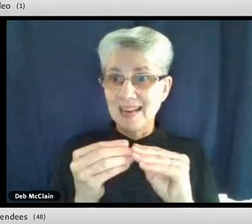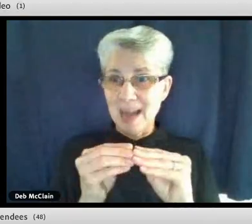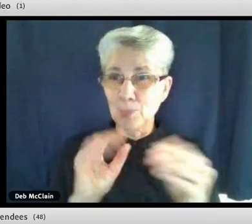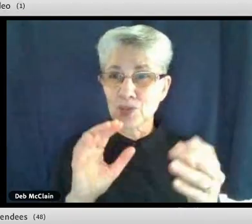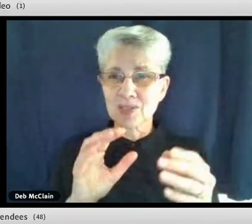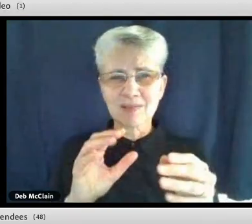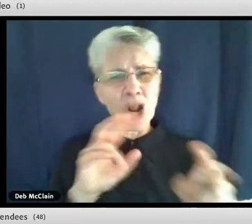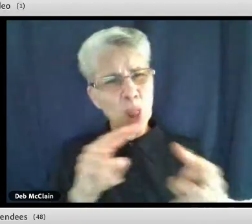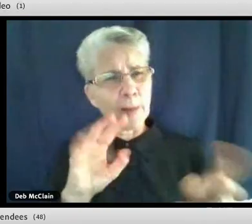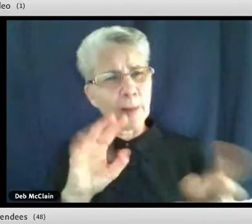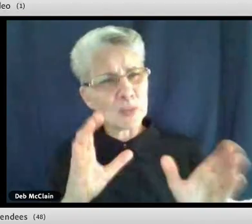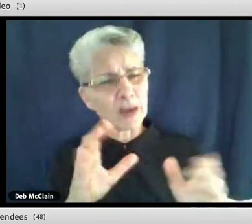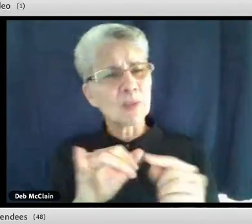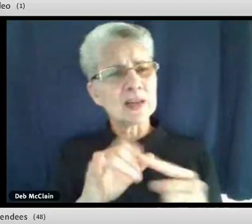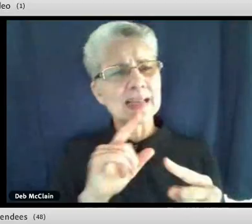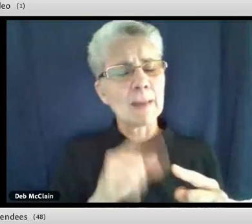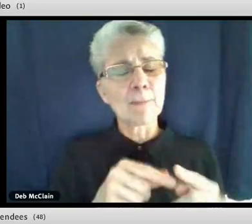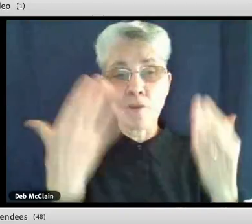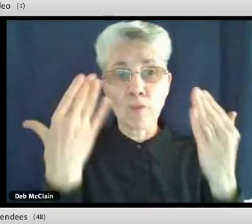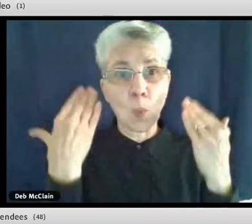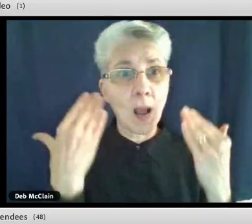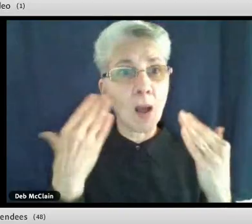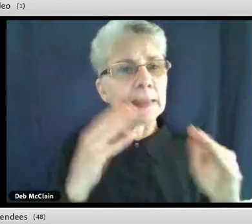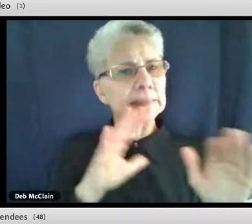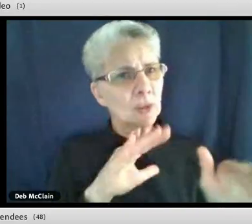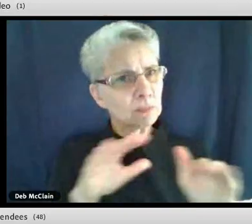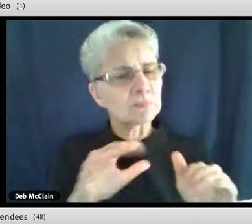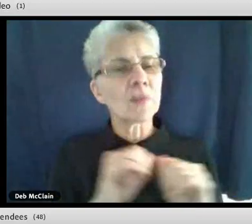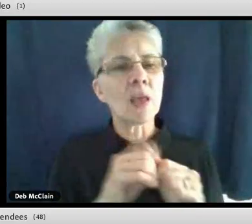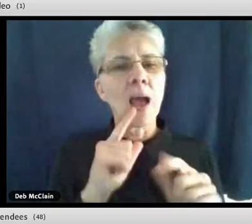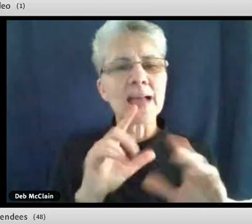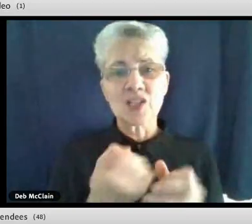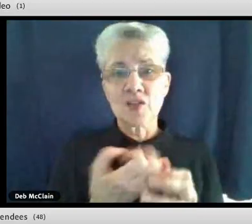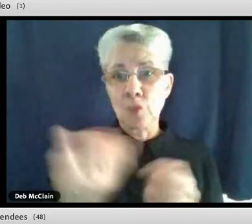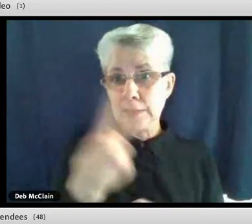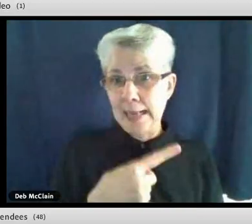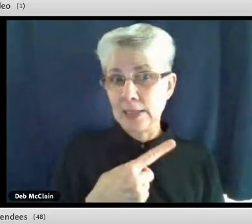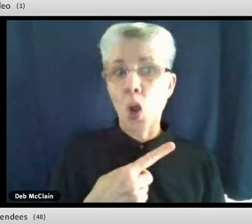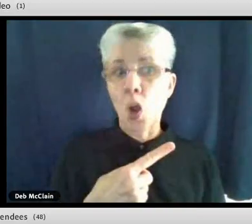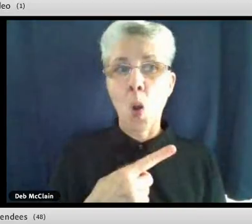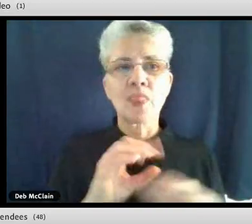because it can be quite overwhelming. So when I did this a few days ago the numbers,